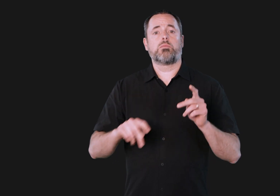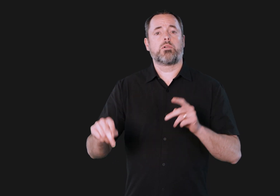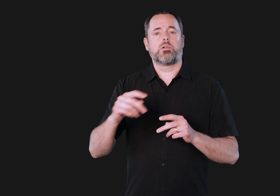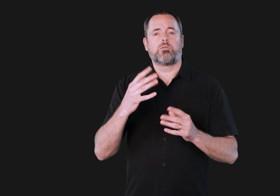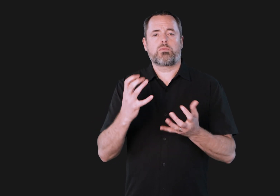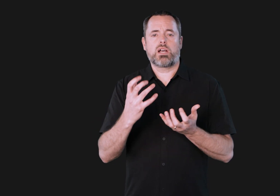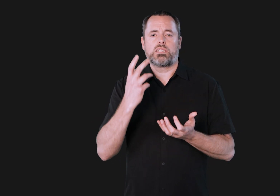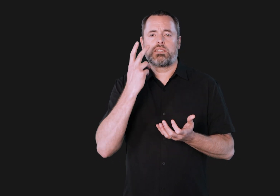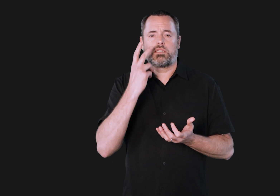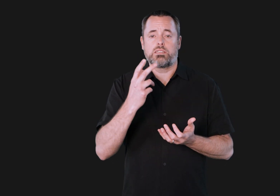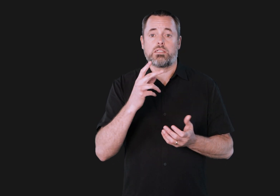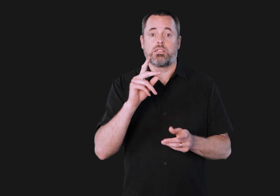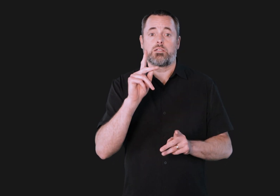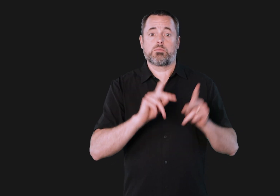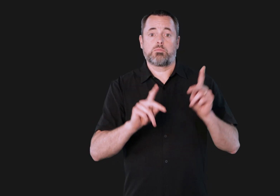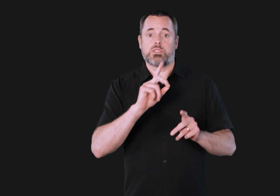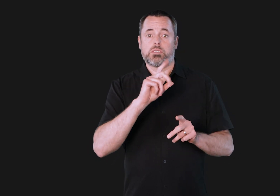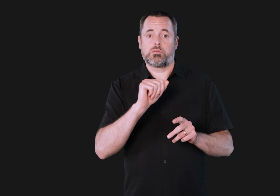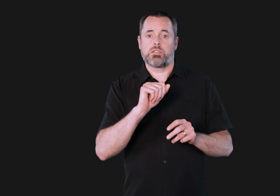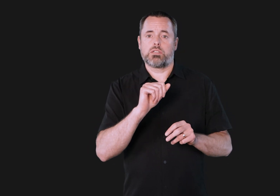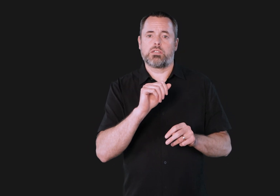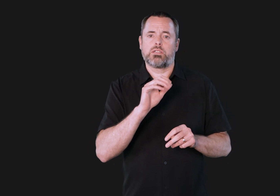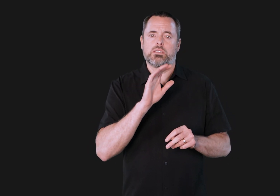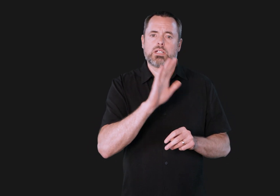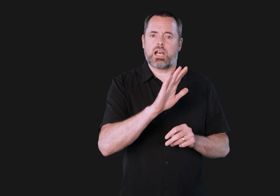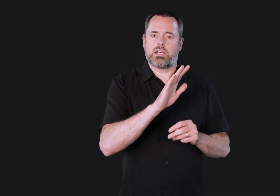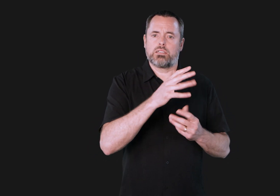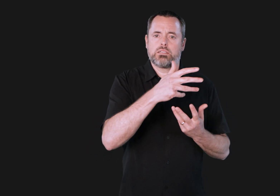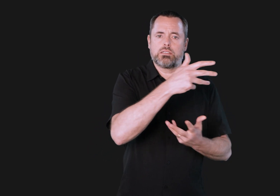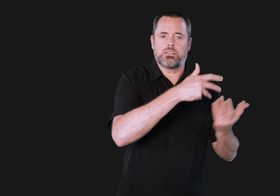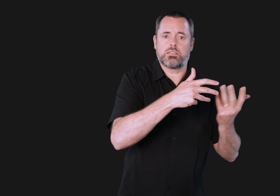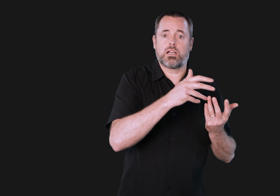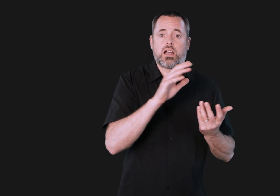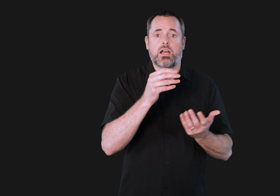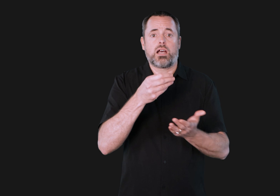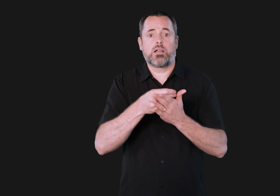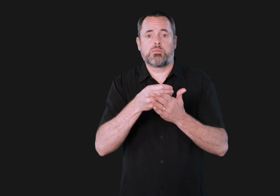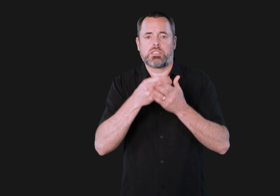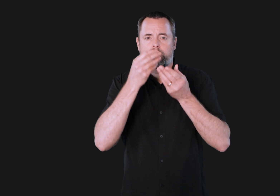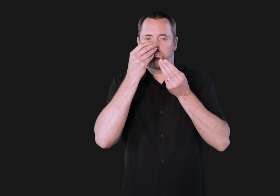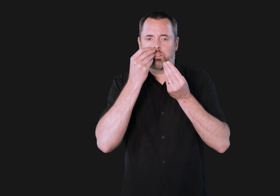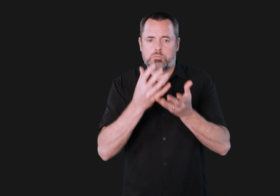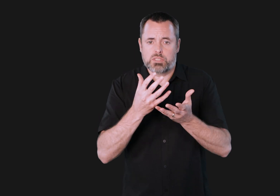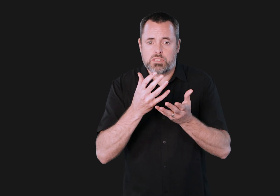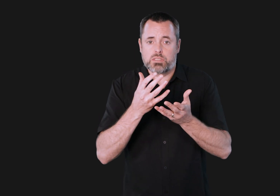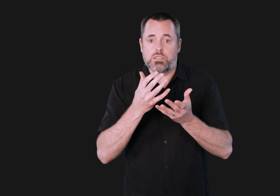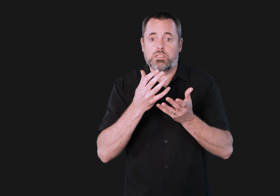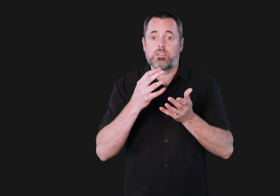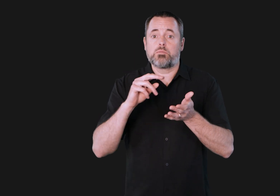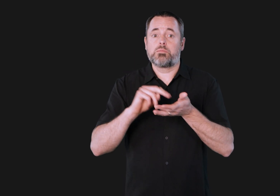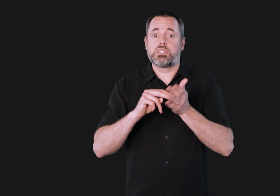People would like to see social and economic information about people with disabilities.